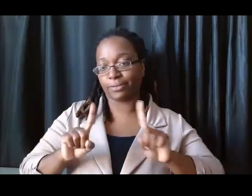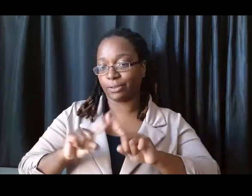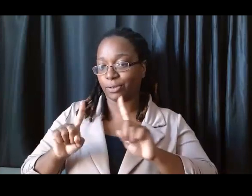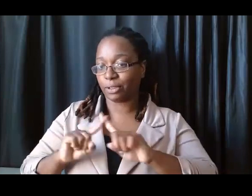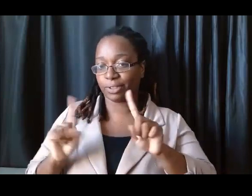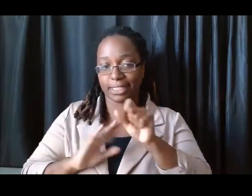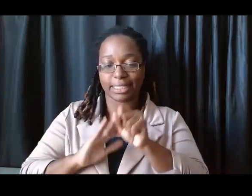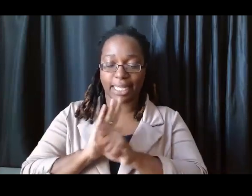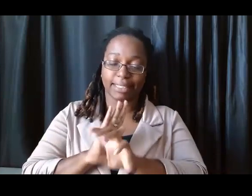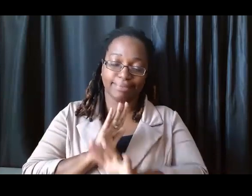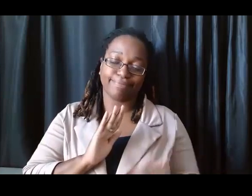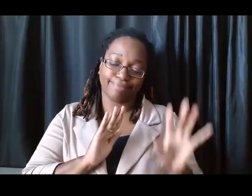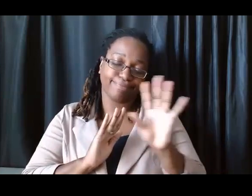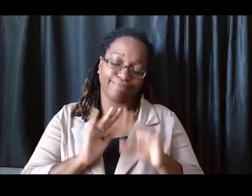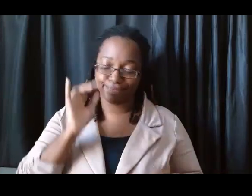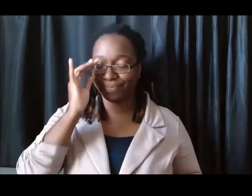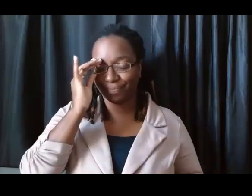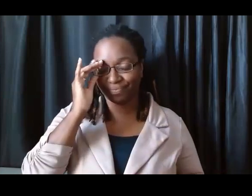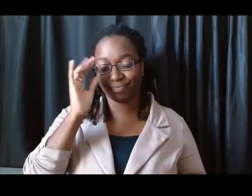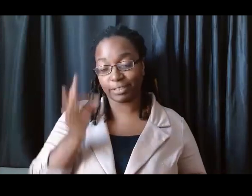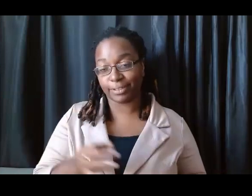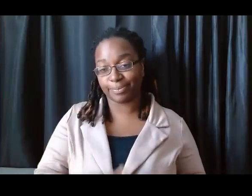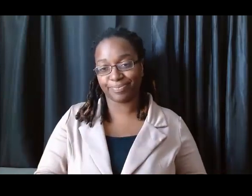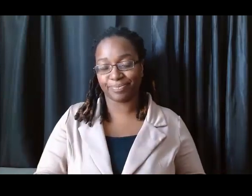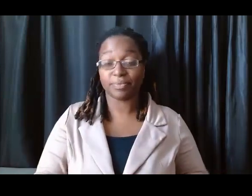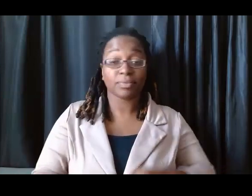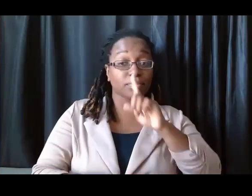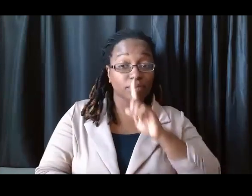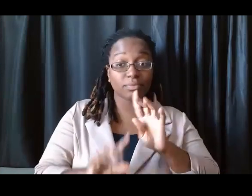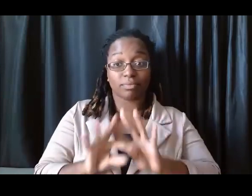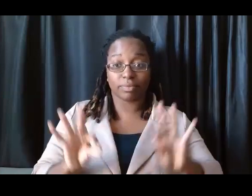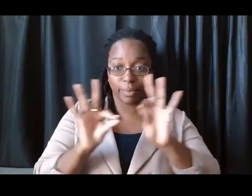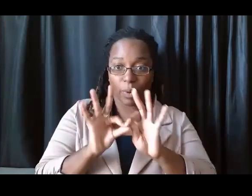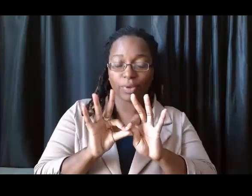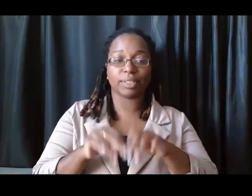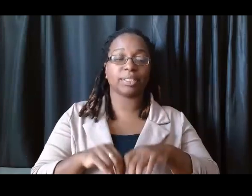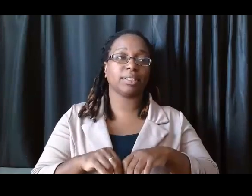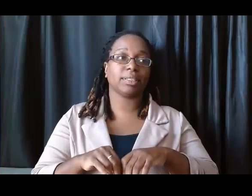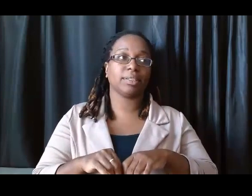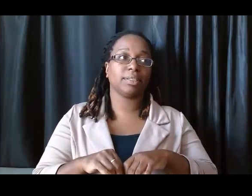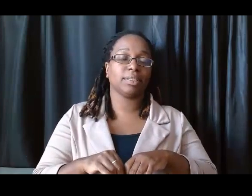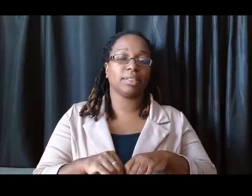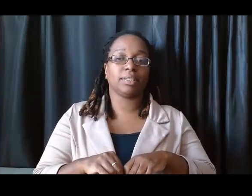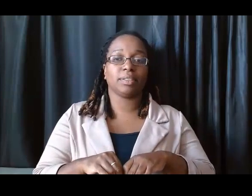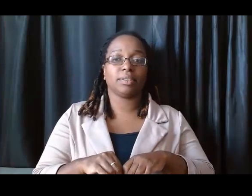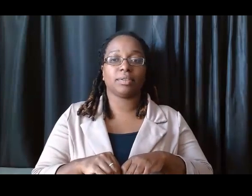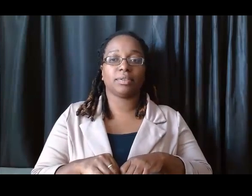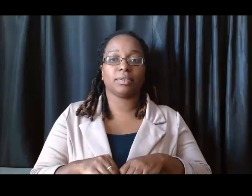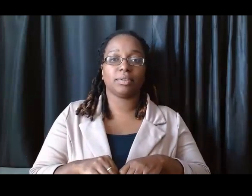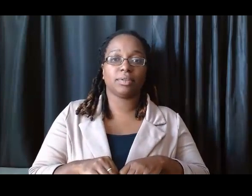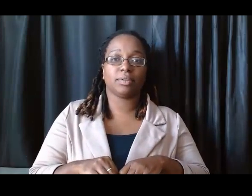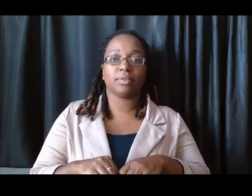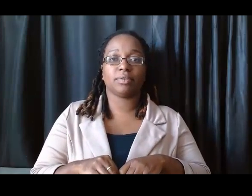around the taxes that you owe for sure. Really important to a part of taking care of